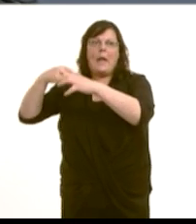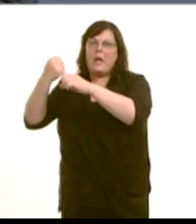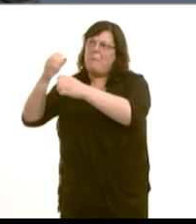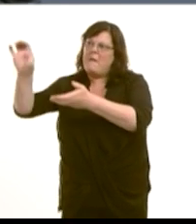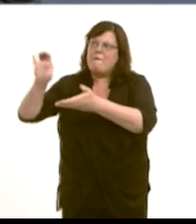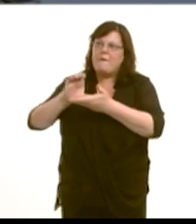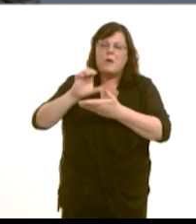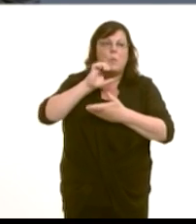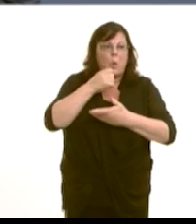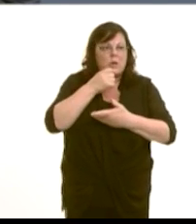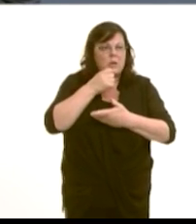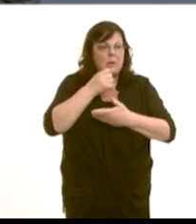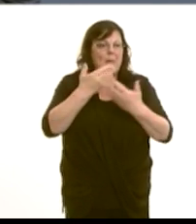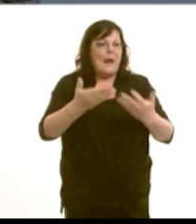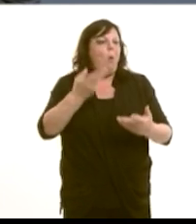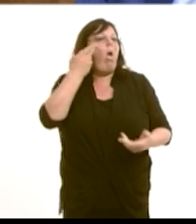Heís right to point out there will be budget difficulties.